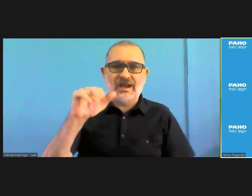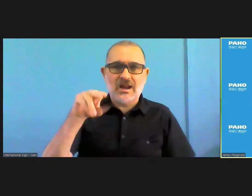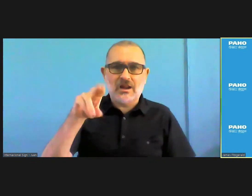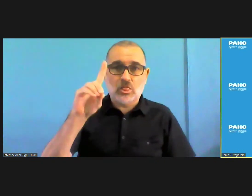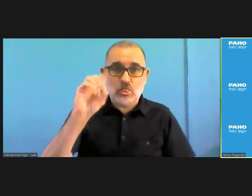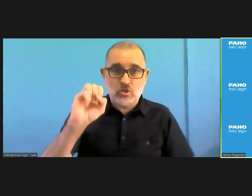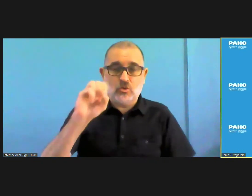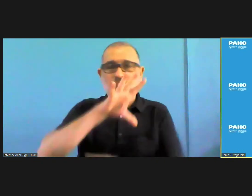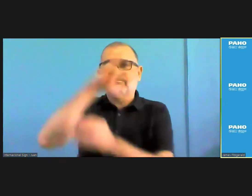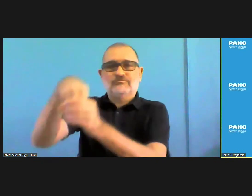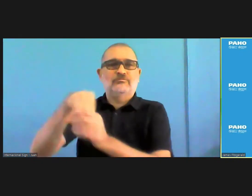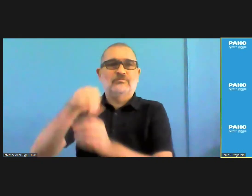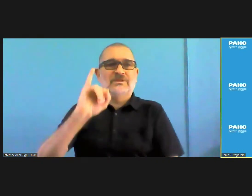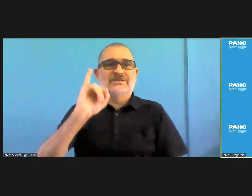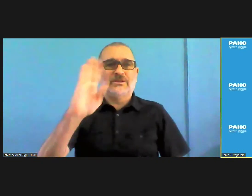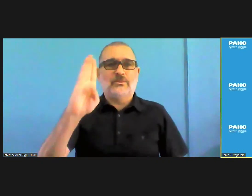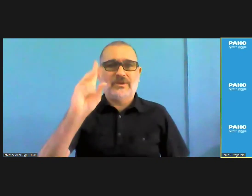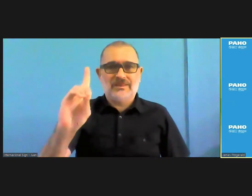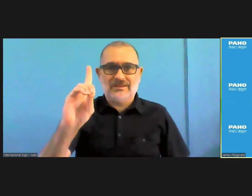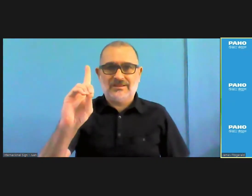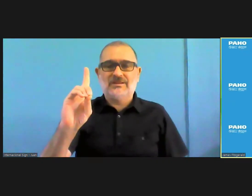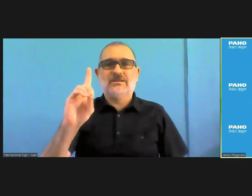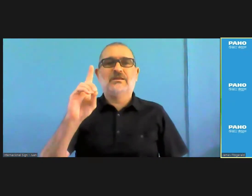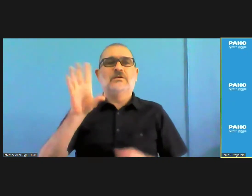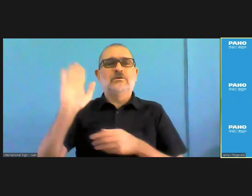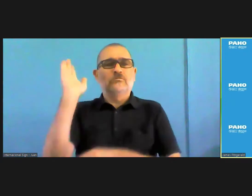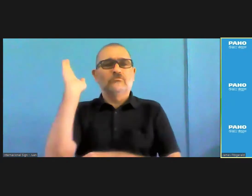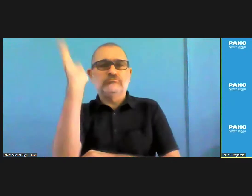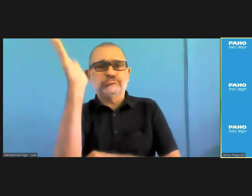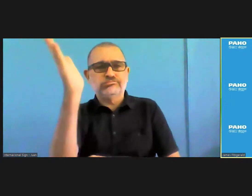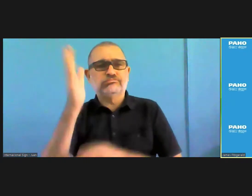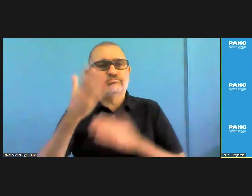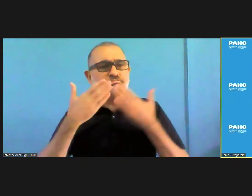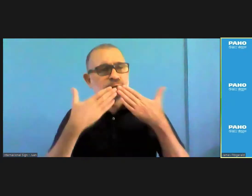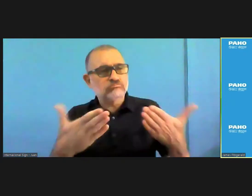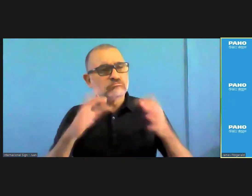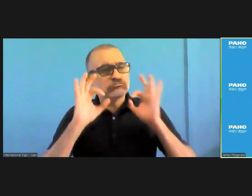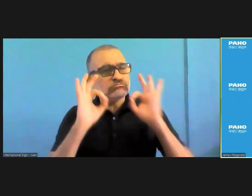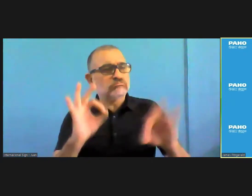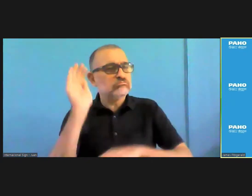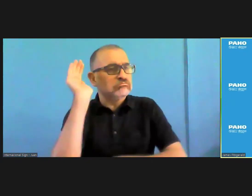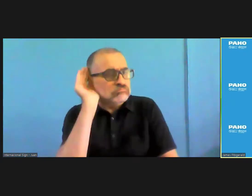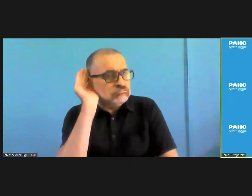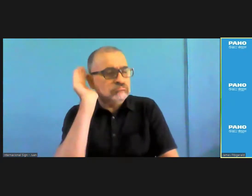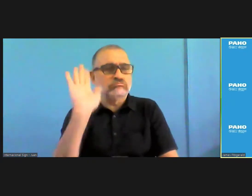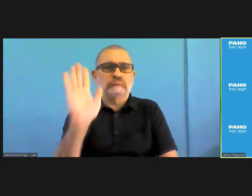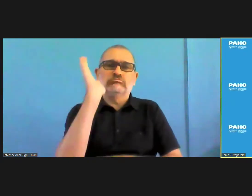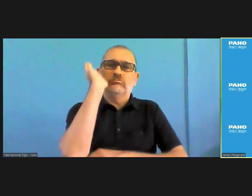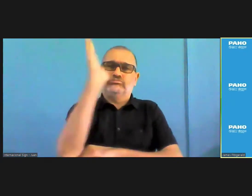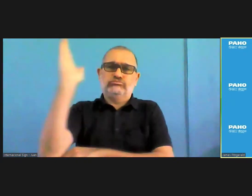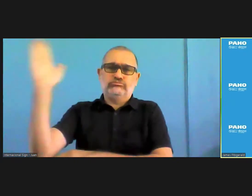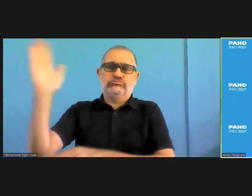And to begin to look forward, based on the lessons learned from the pandemic, to what we can see or what we hope to see, in